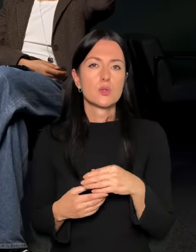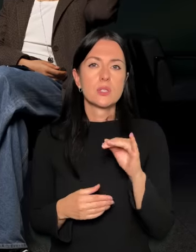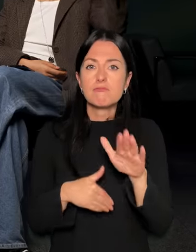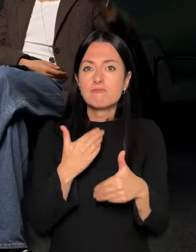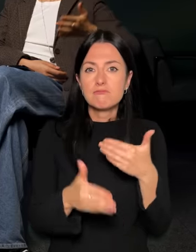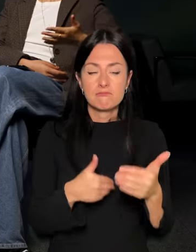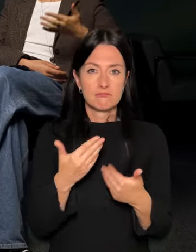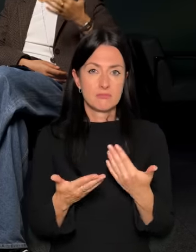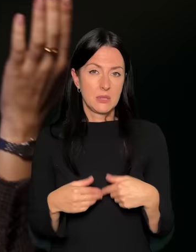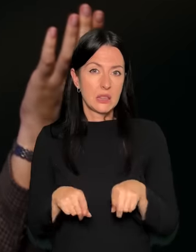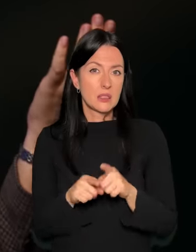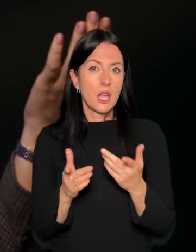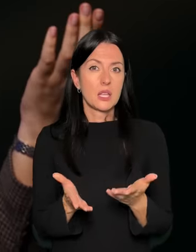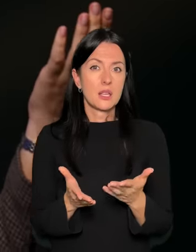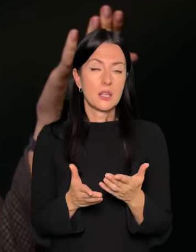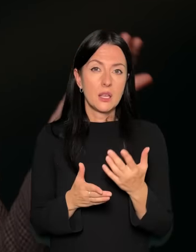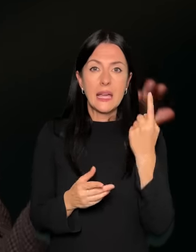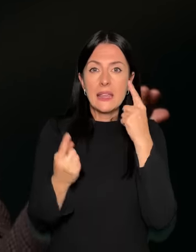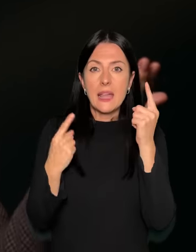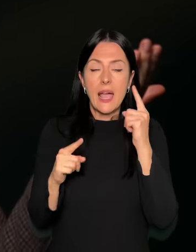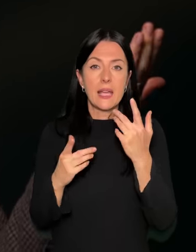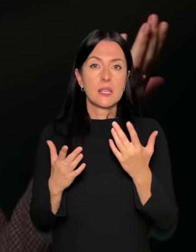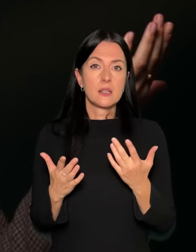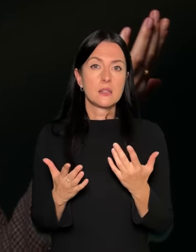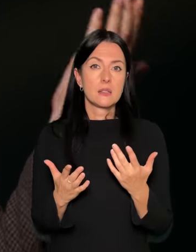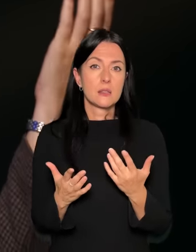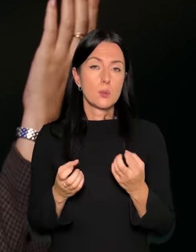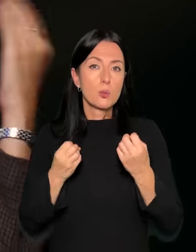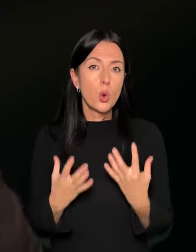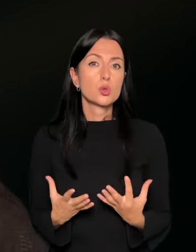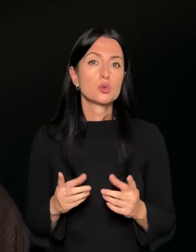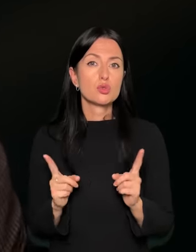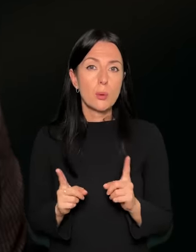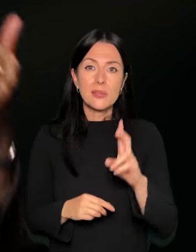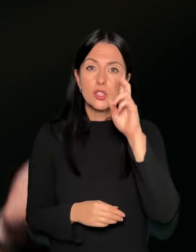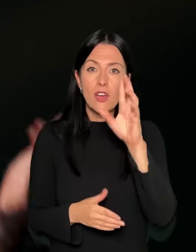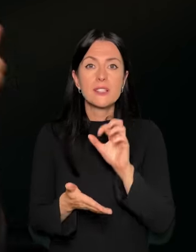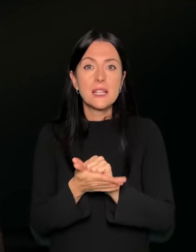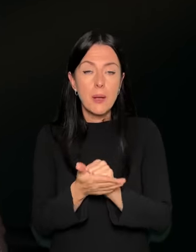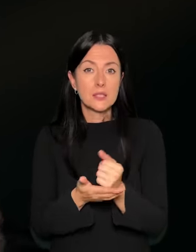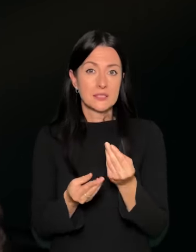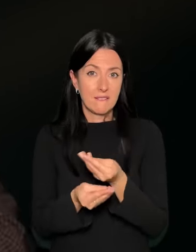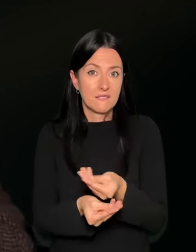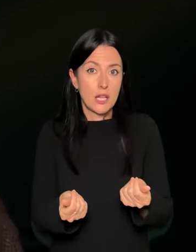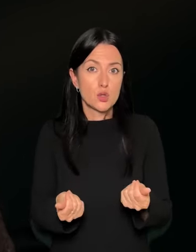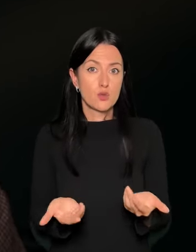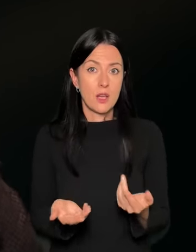And propose ideas like... Just have the government provide funding,